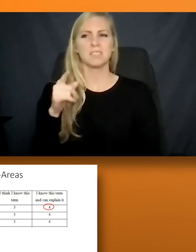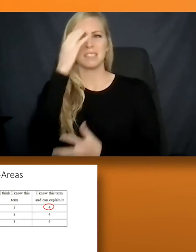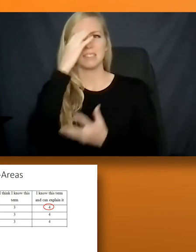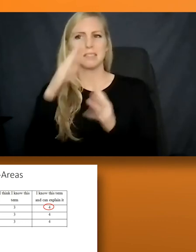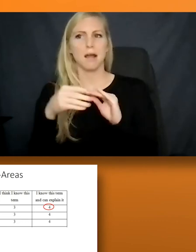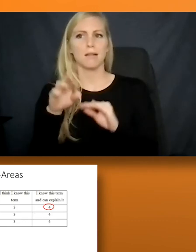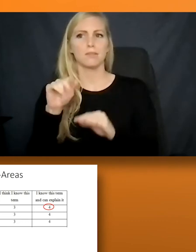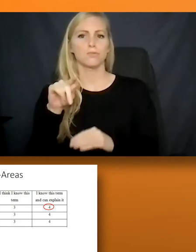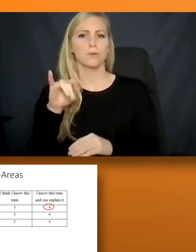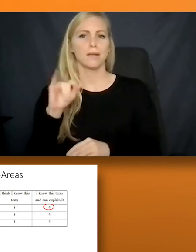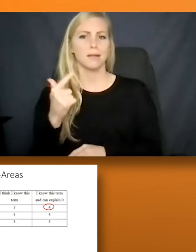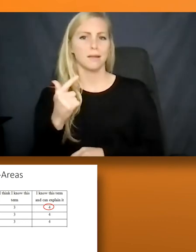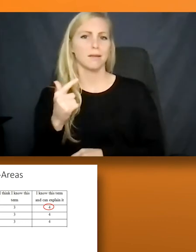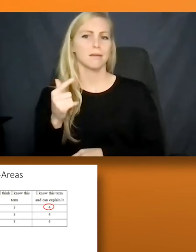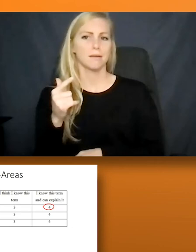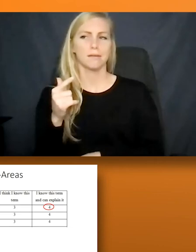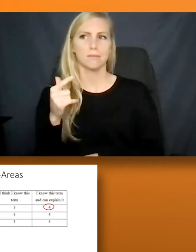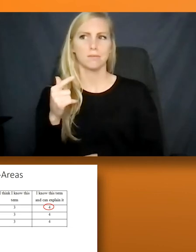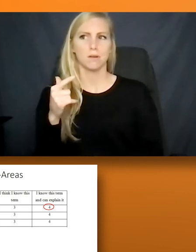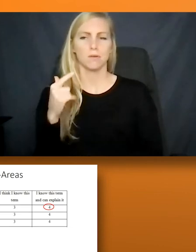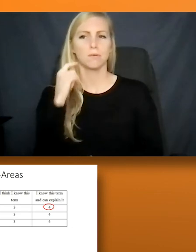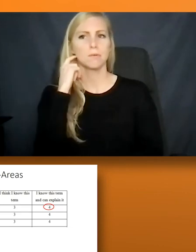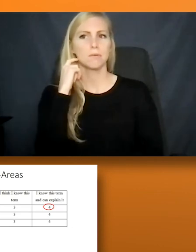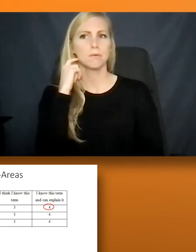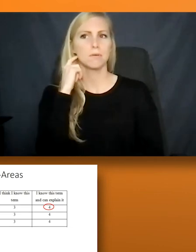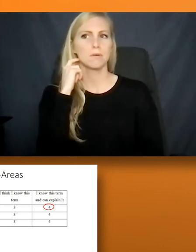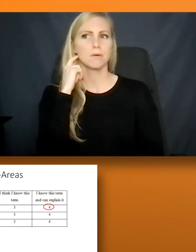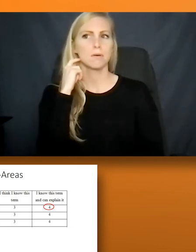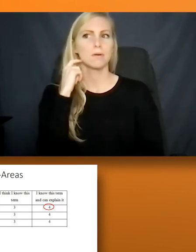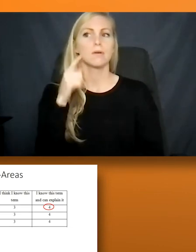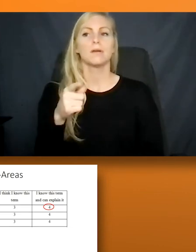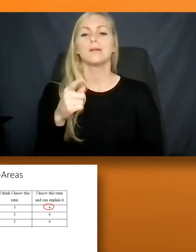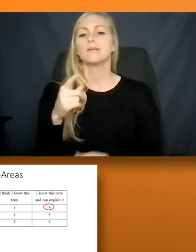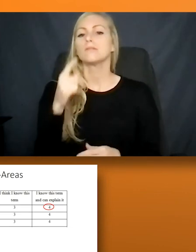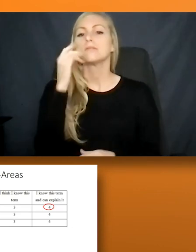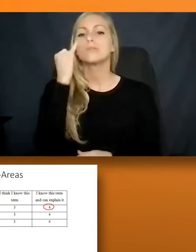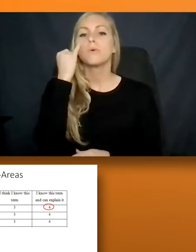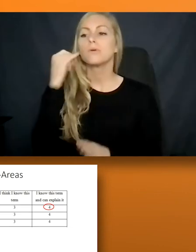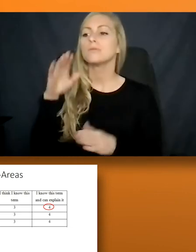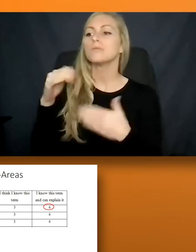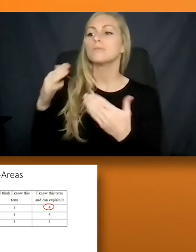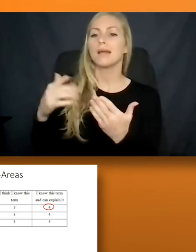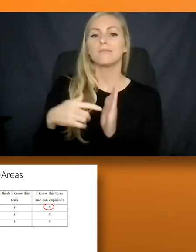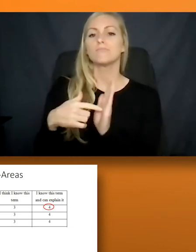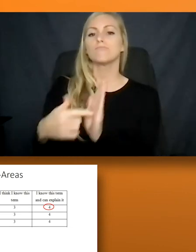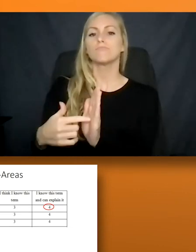This is also a knowledge rating that we looked at last-- in that last couple slides. Let's say you gave this to a student and they said,